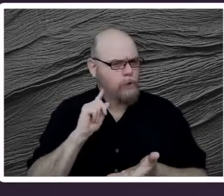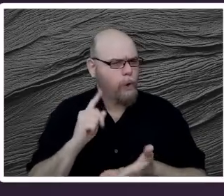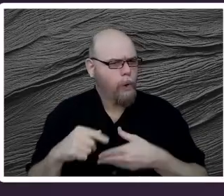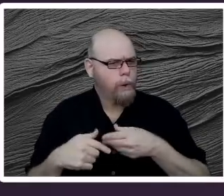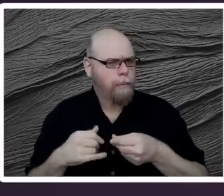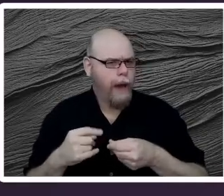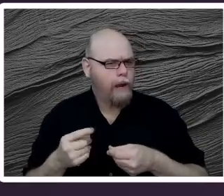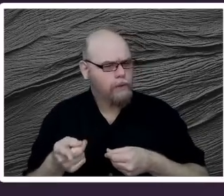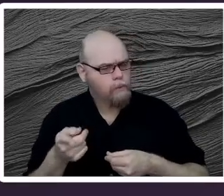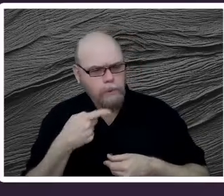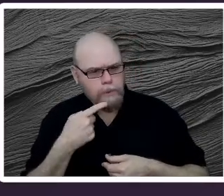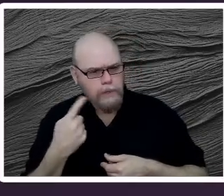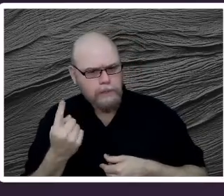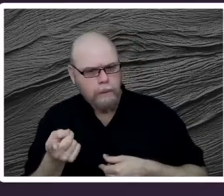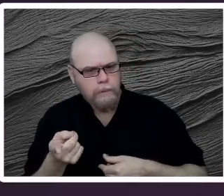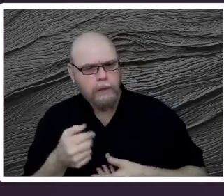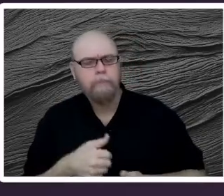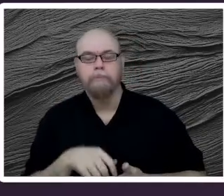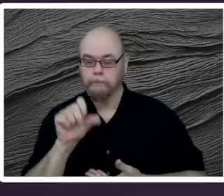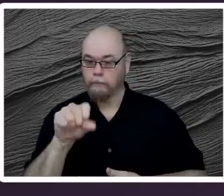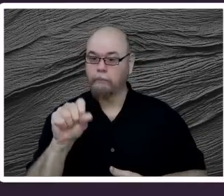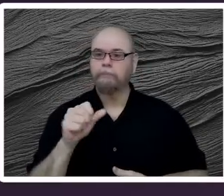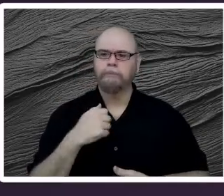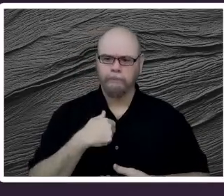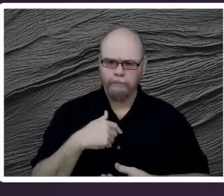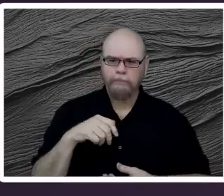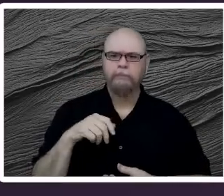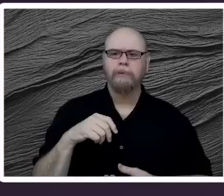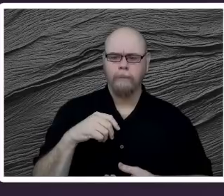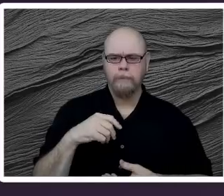Valencia Abbott: Yes. As we were going through the presentation,